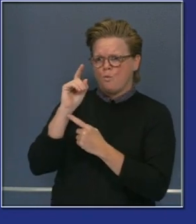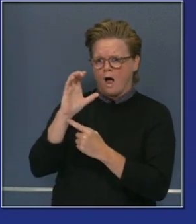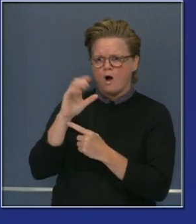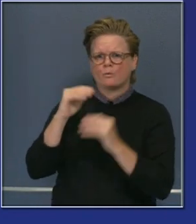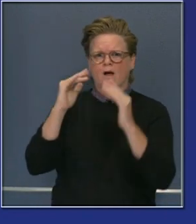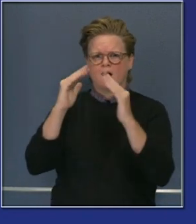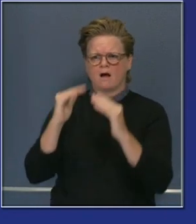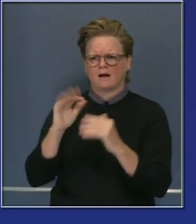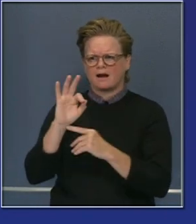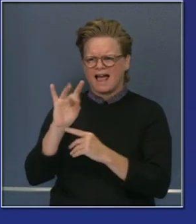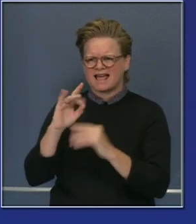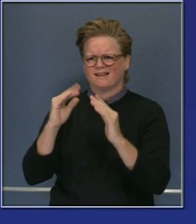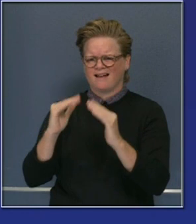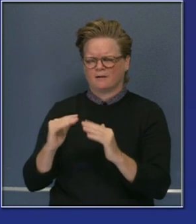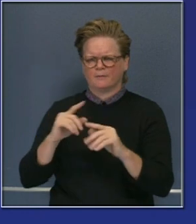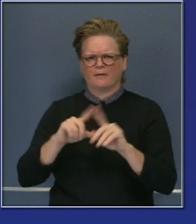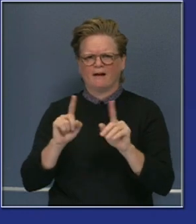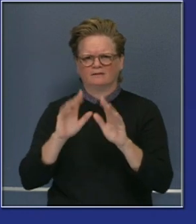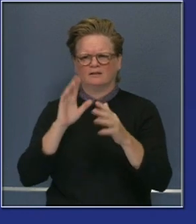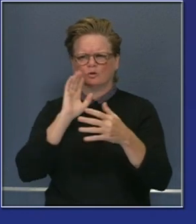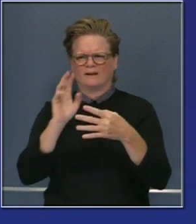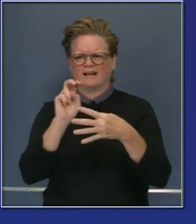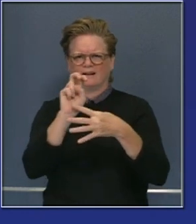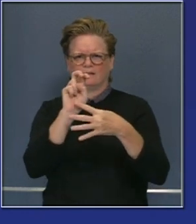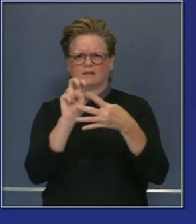OF 100 PER 100,000 THAT WE HAD